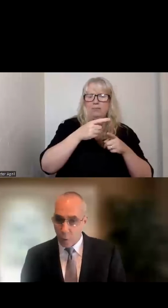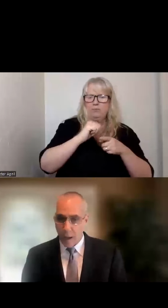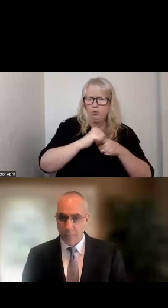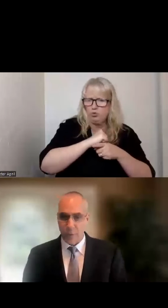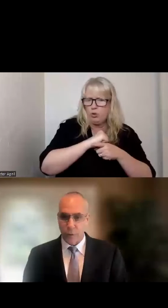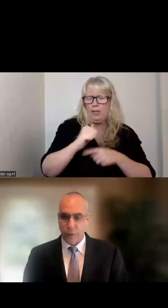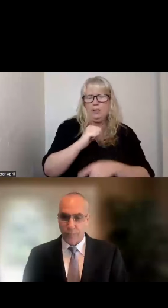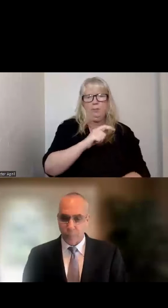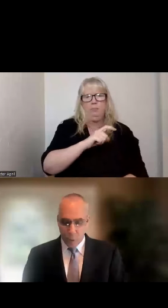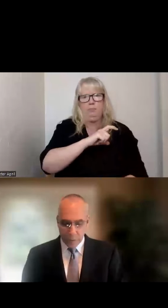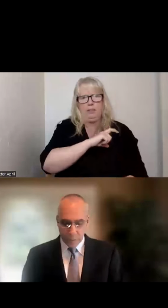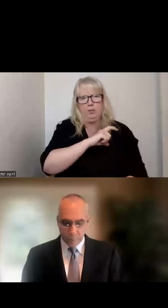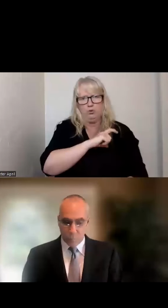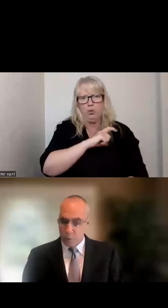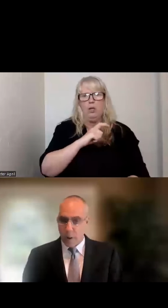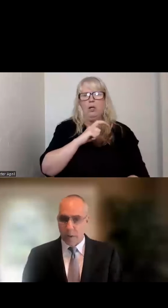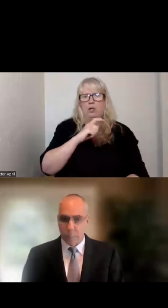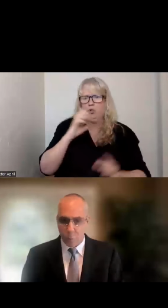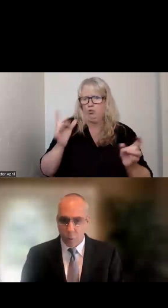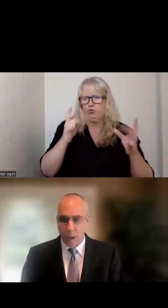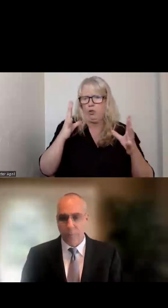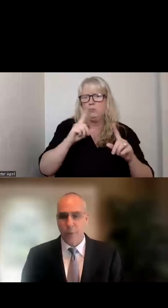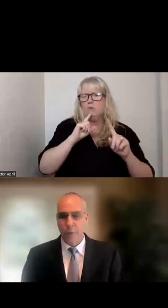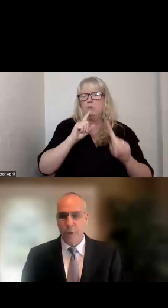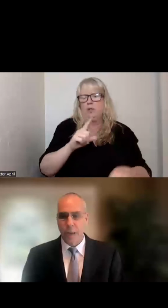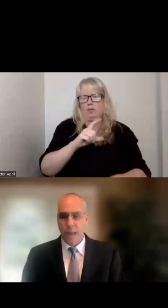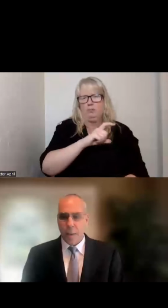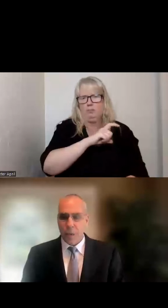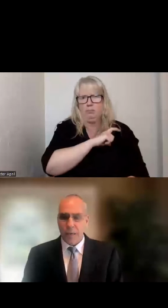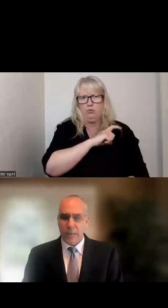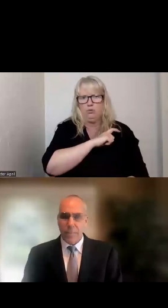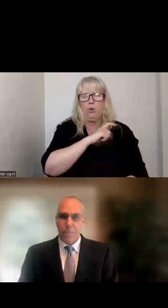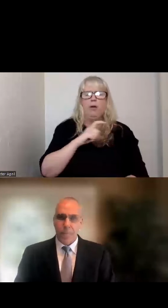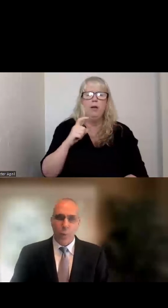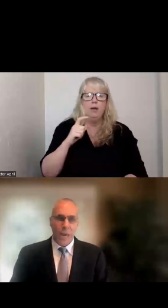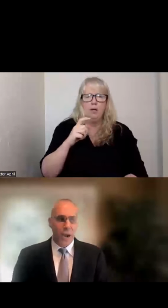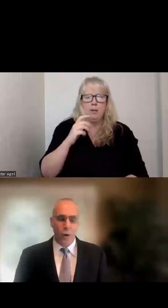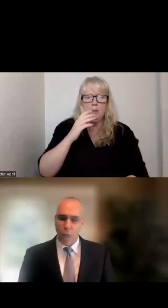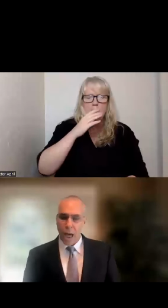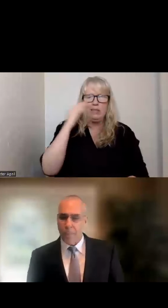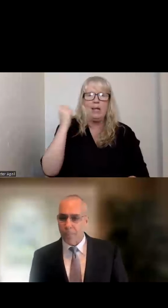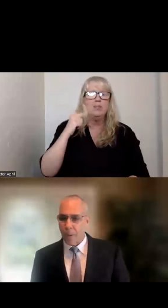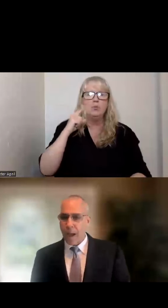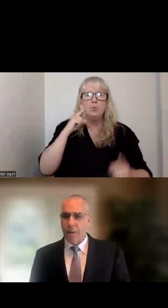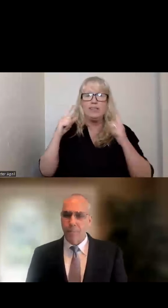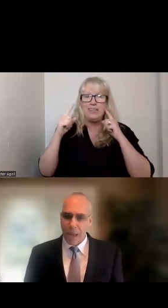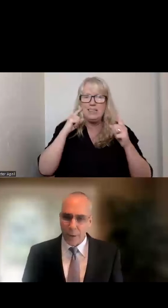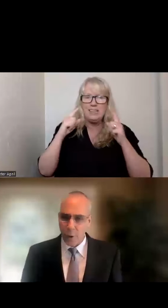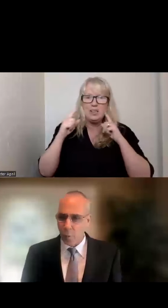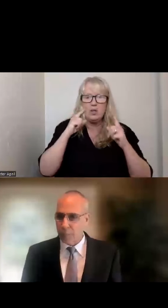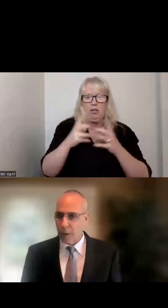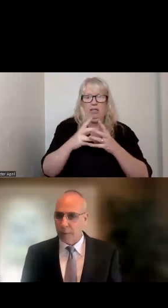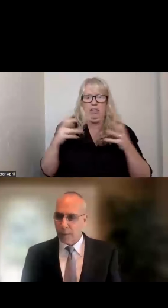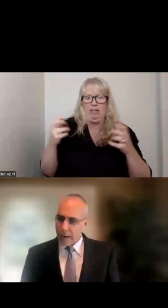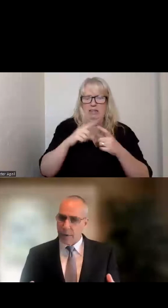PATROL OFFICERS, CRISIS RESPONDING OFFICERS. WE HEAR A LOT ABOUT EMBEDDED RESPONSES.